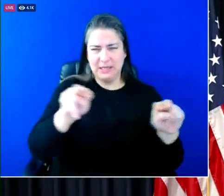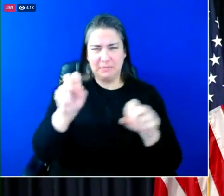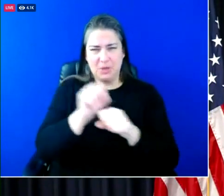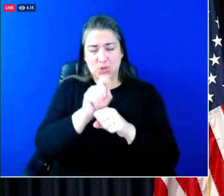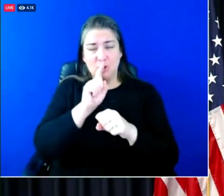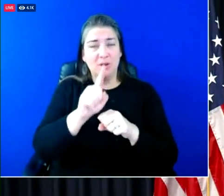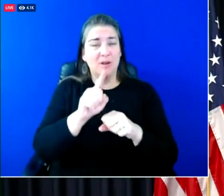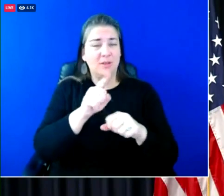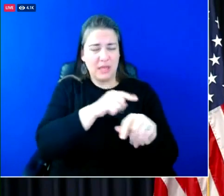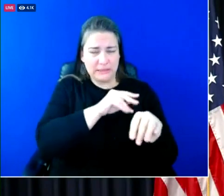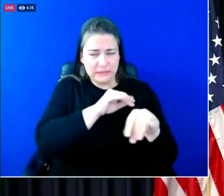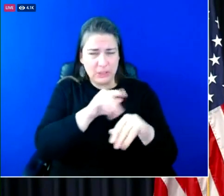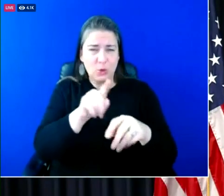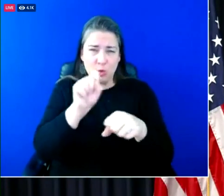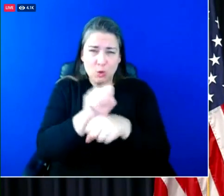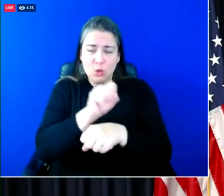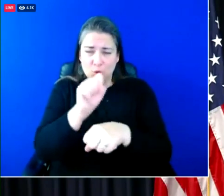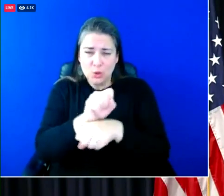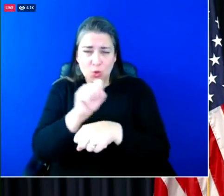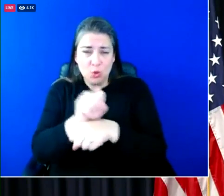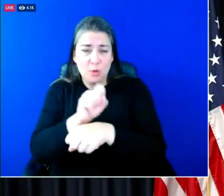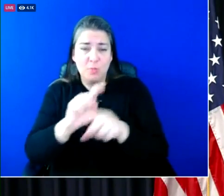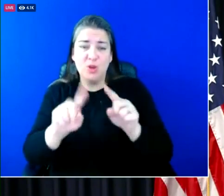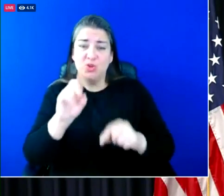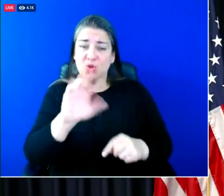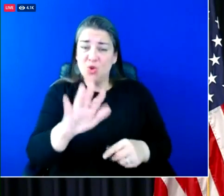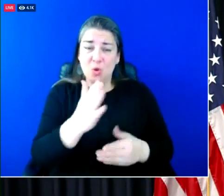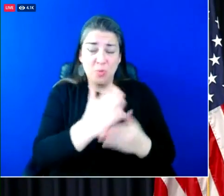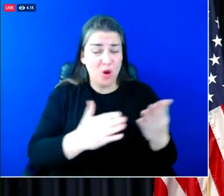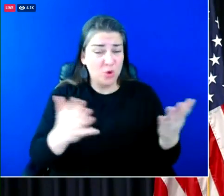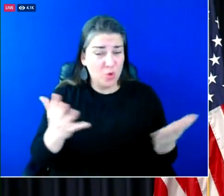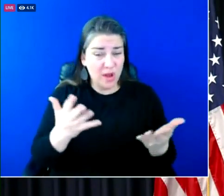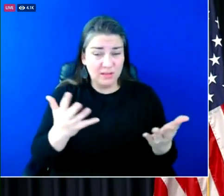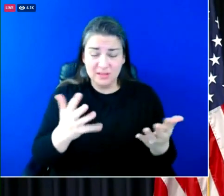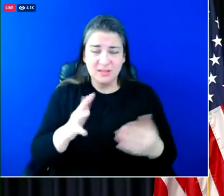Better to be stranded at home instead of out on a roadway. And if you have to